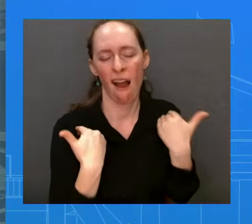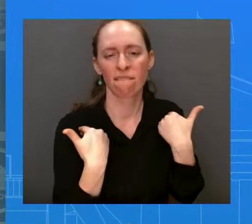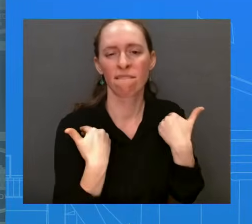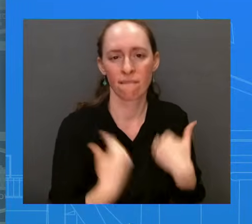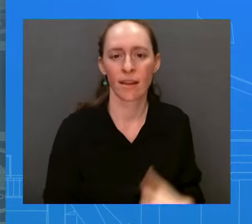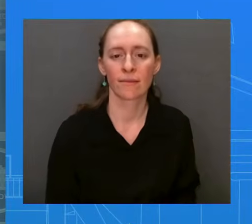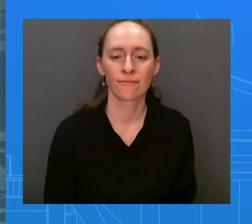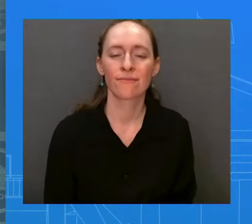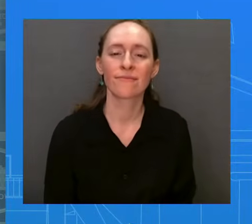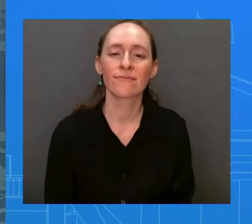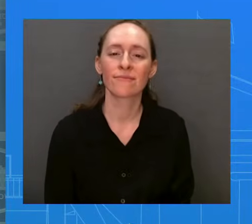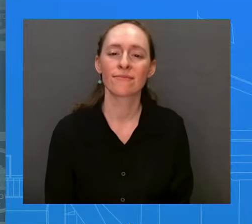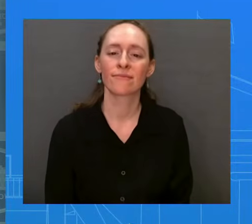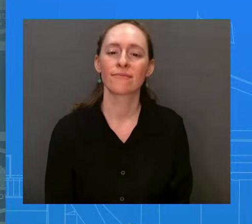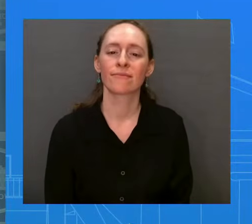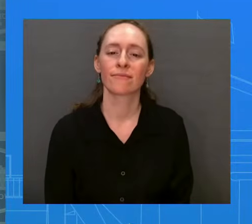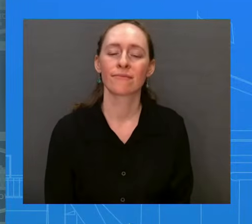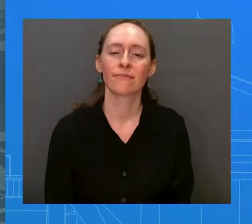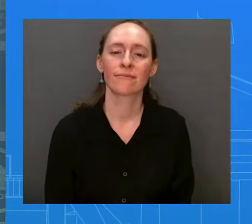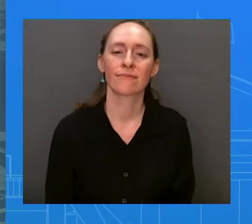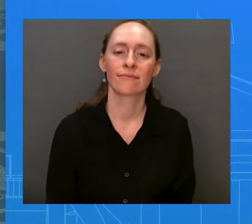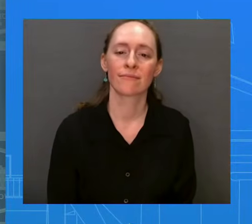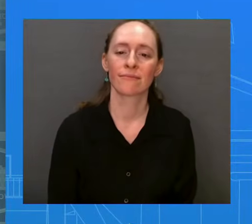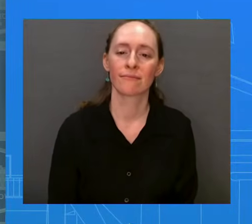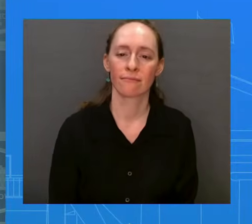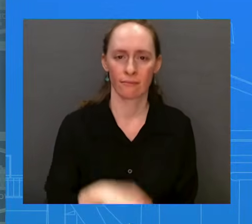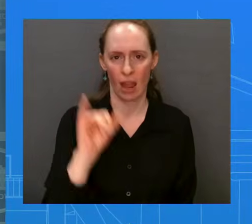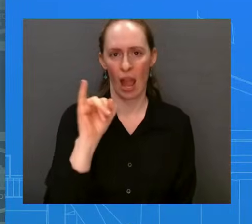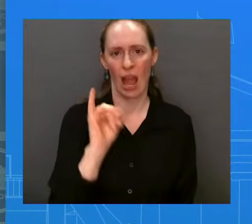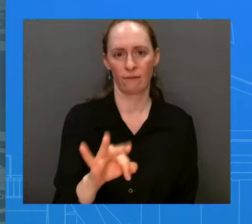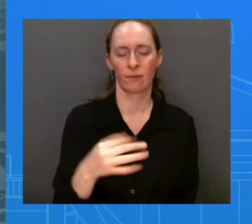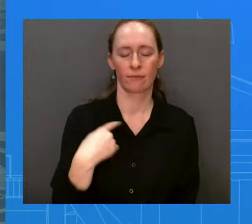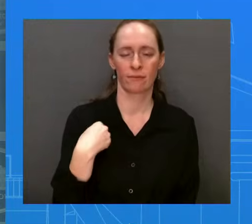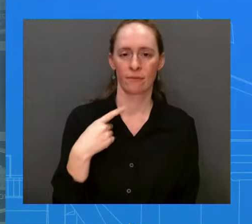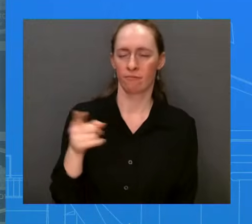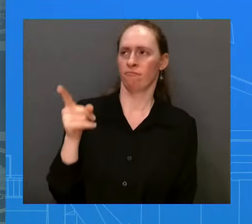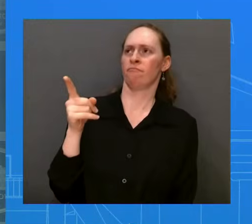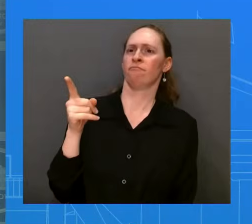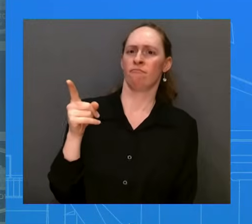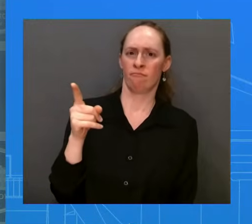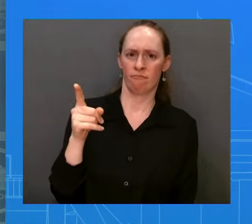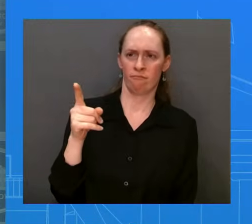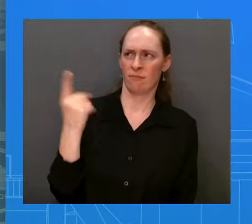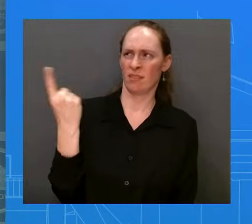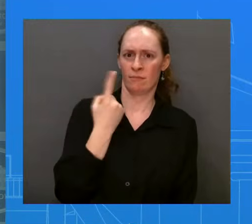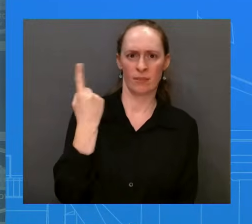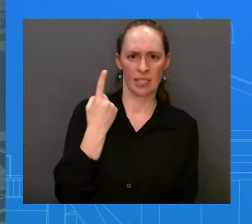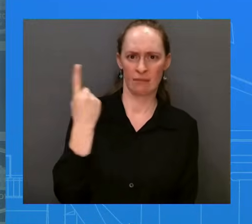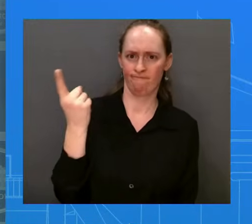And as he said last night, the best way to do that, certainly in a timely and efficient effective way,